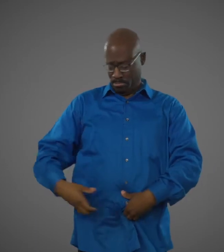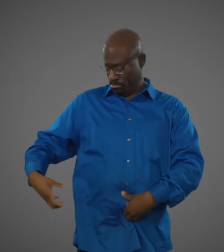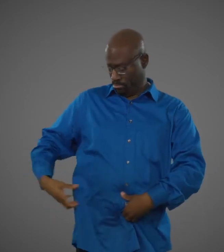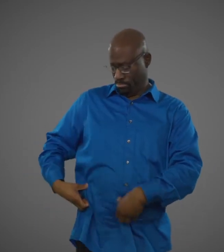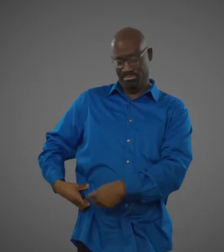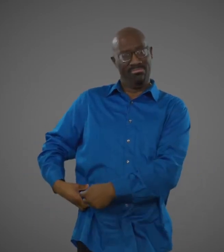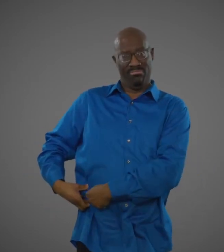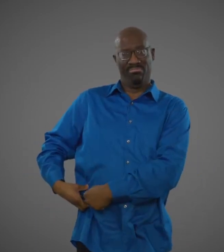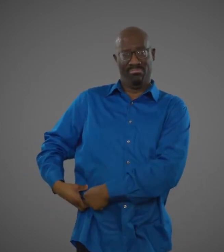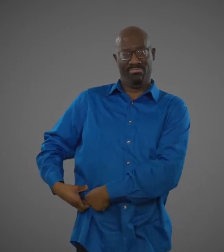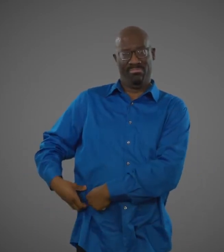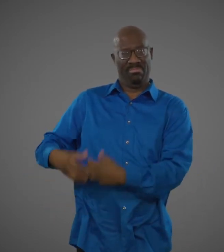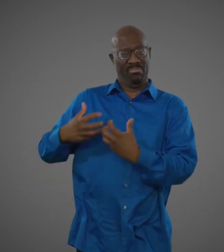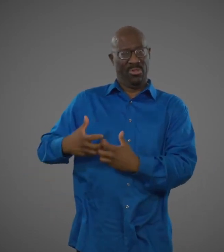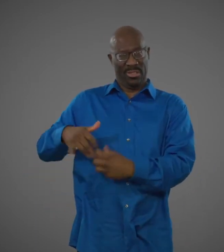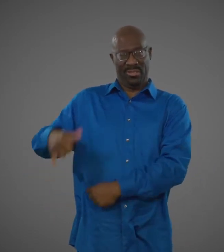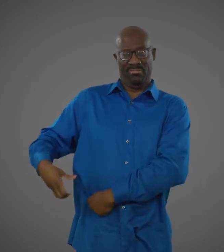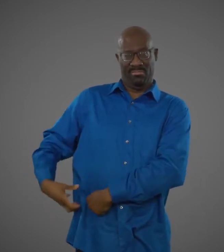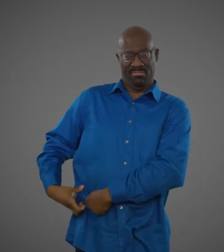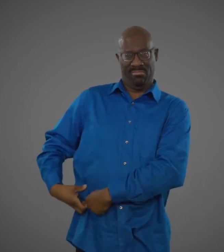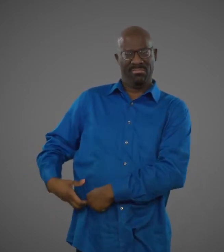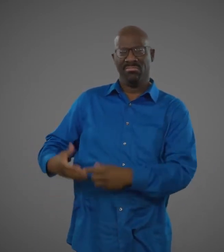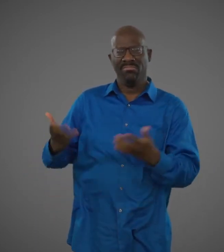You may be given a heart monitor to wear for a couple of days.